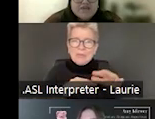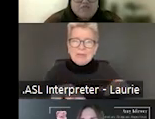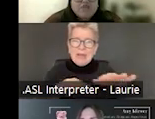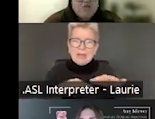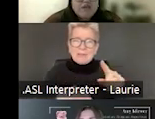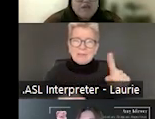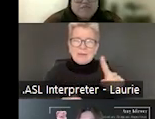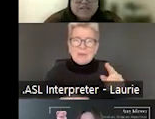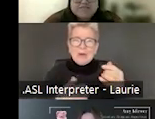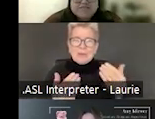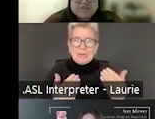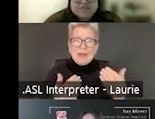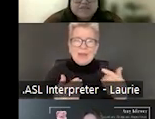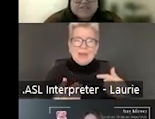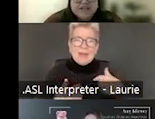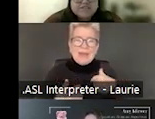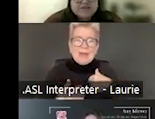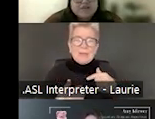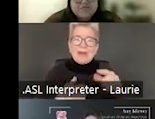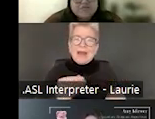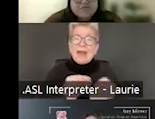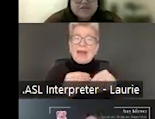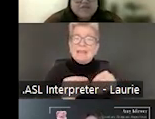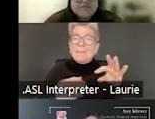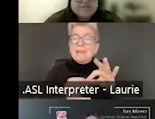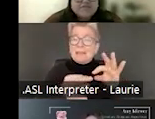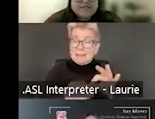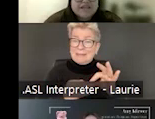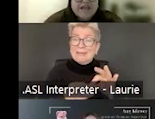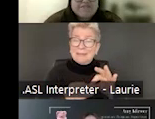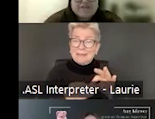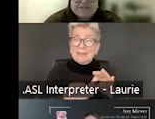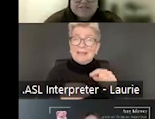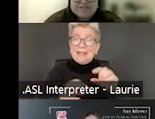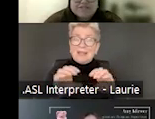And we'll go ahead and paste some links in the chat to help. Recently I find myself